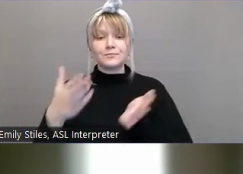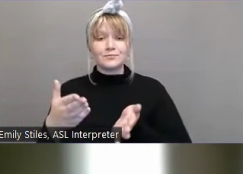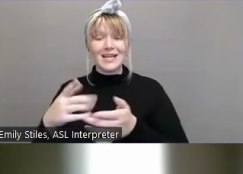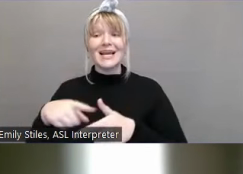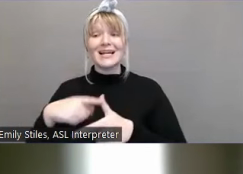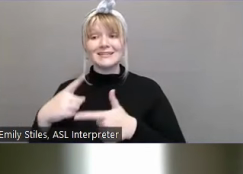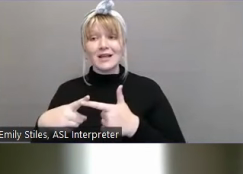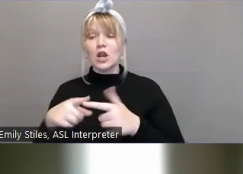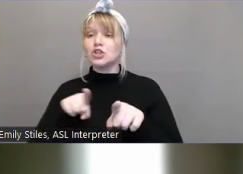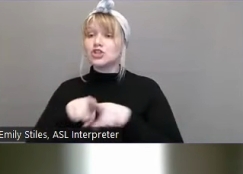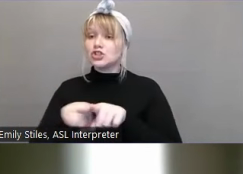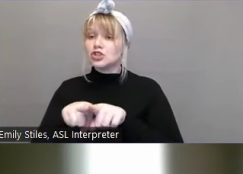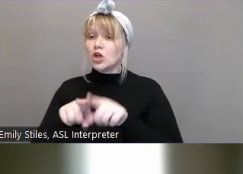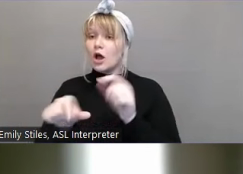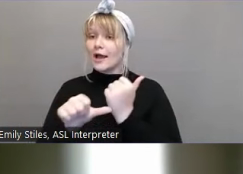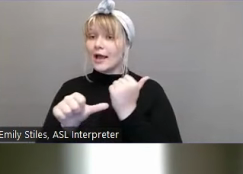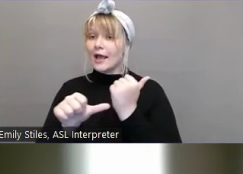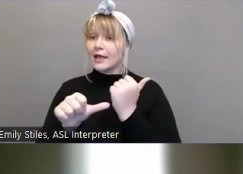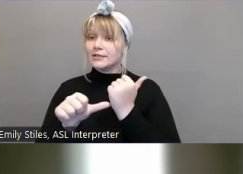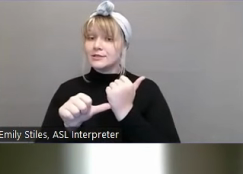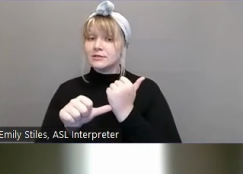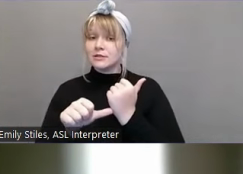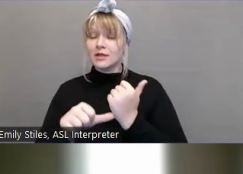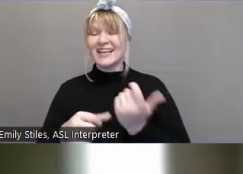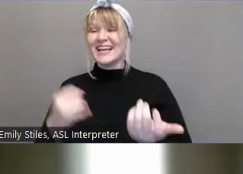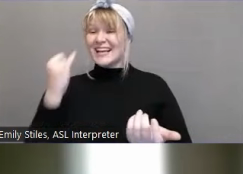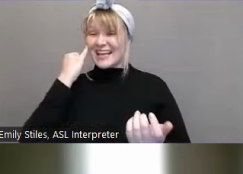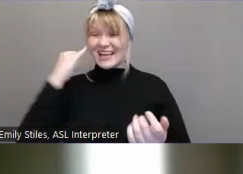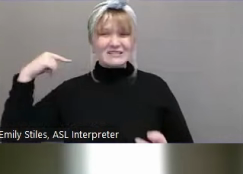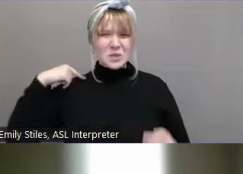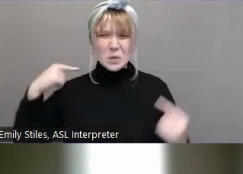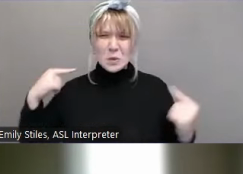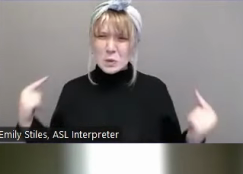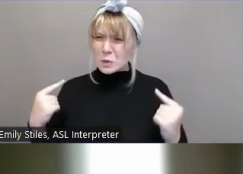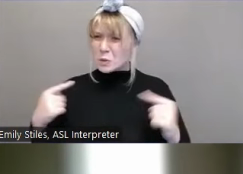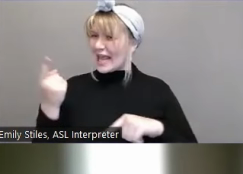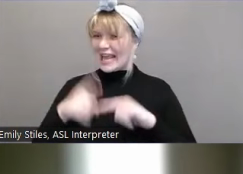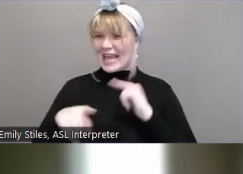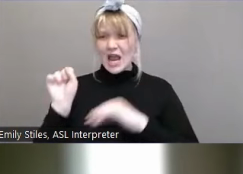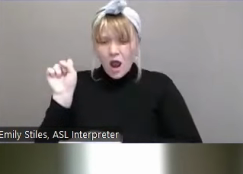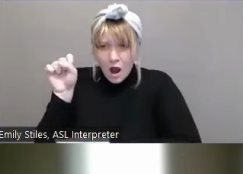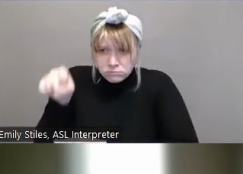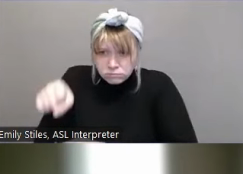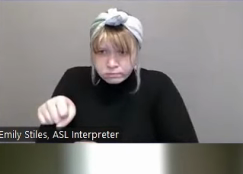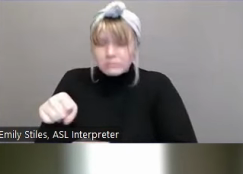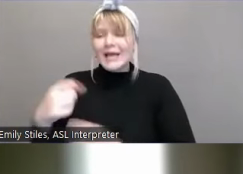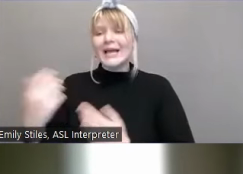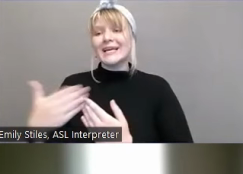Maybe they have some injuries to their back or do not have a lot of flexibility. Great device, very simple, and easy to use.